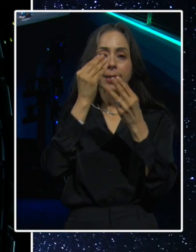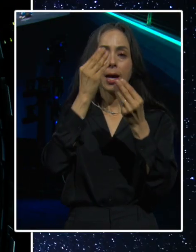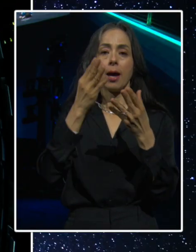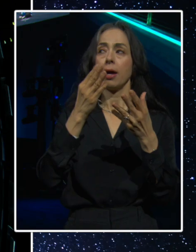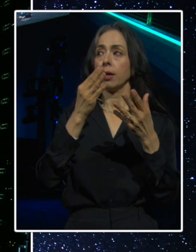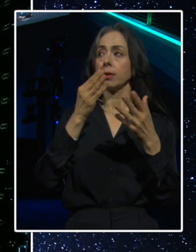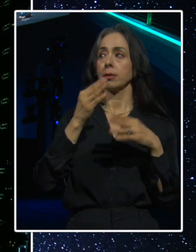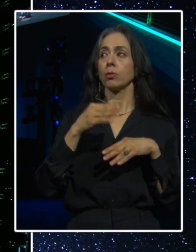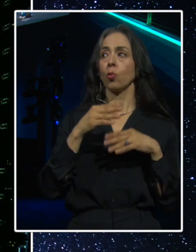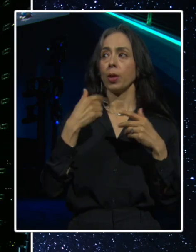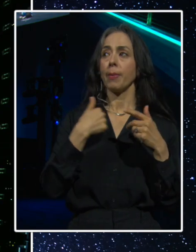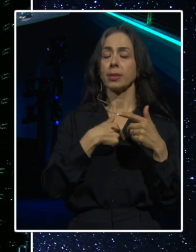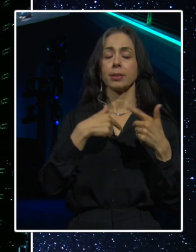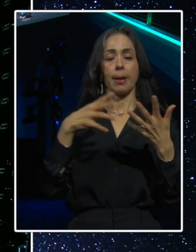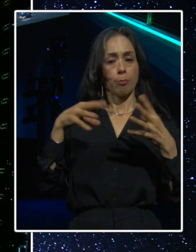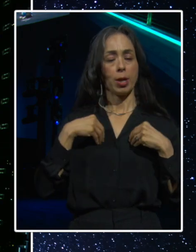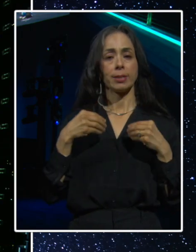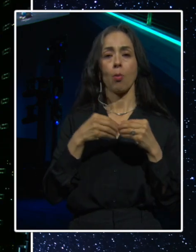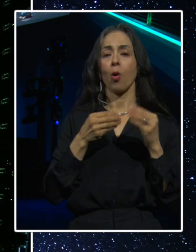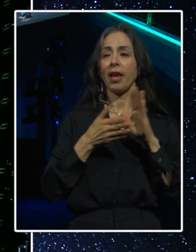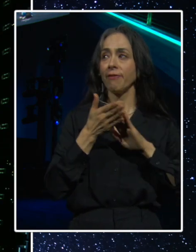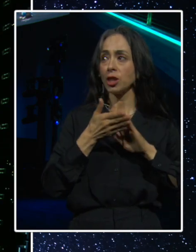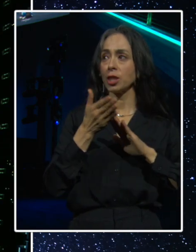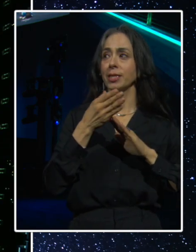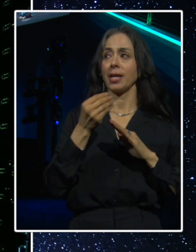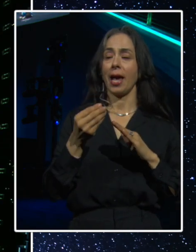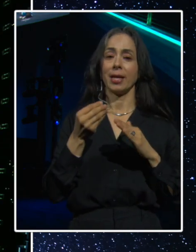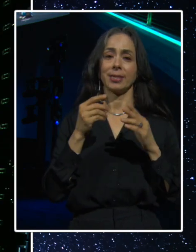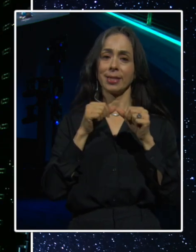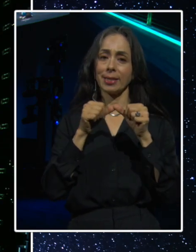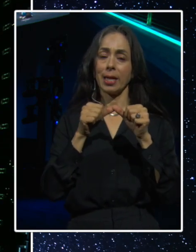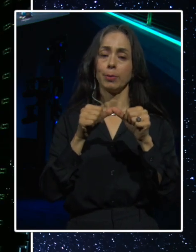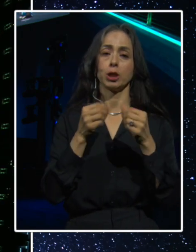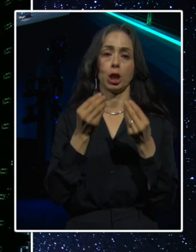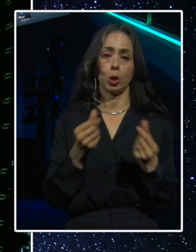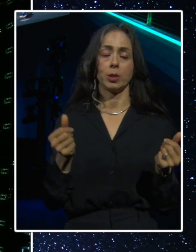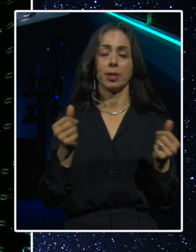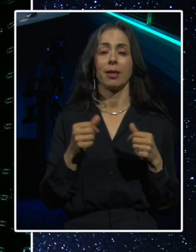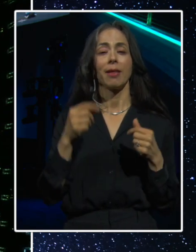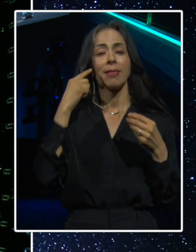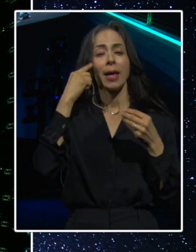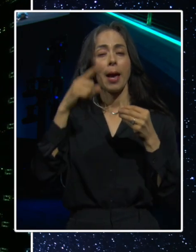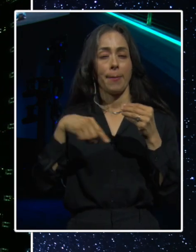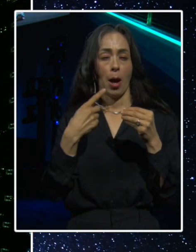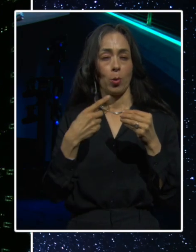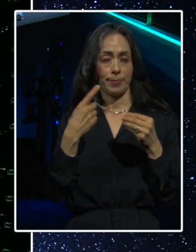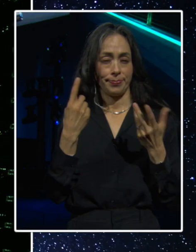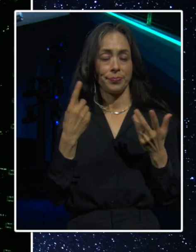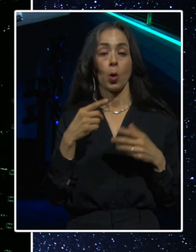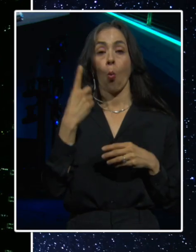we must embrace more efficient and sustainable solutions. To put it in perspective, think about this.